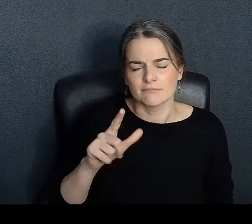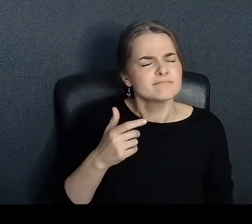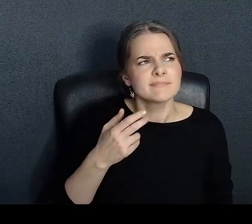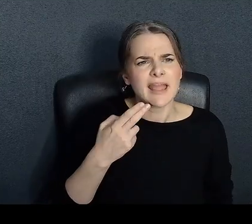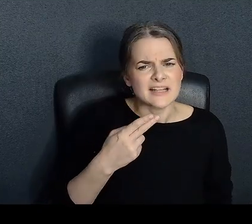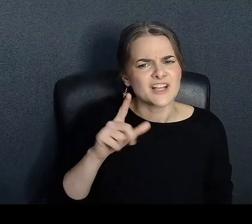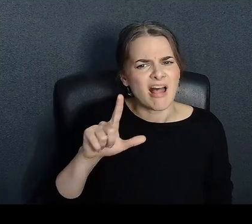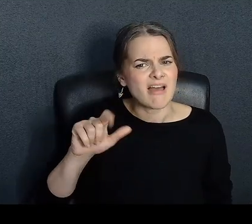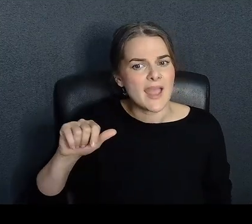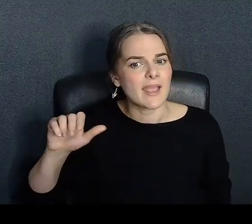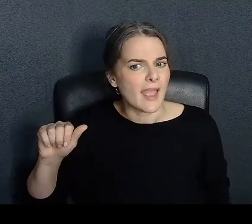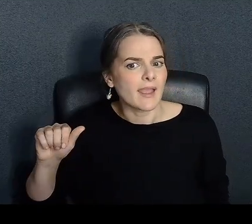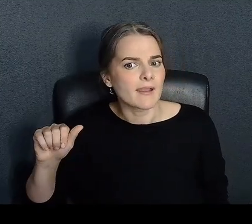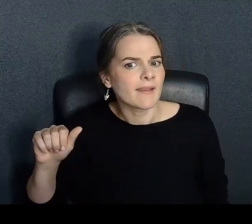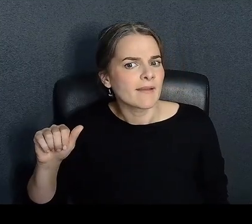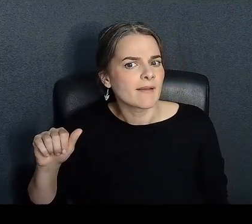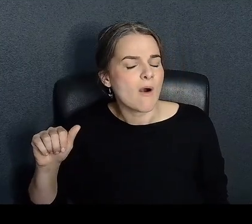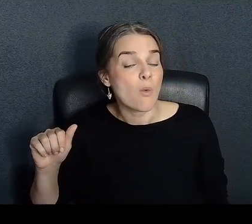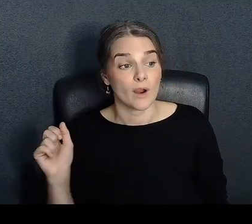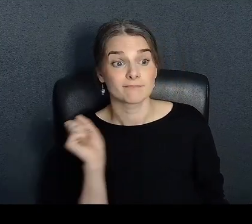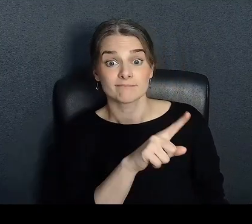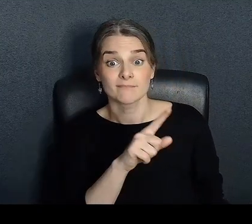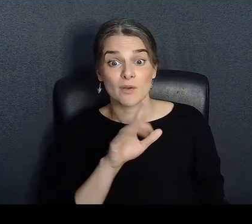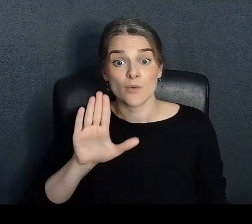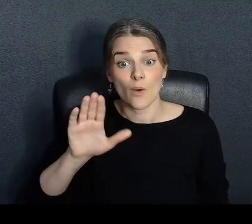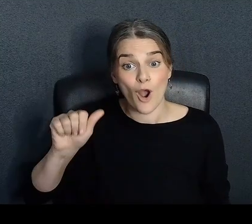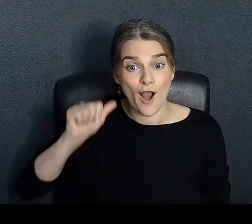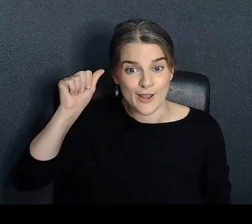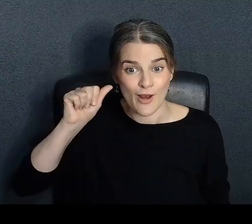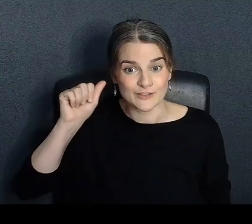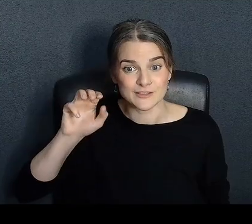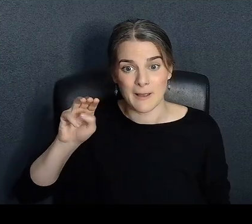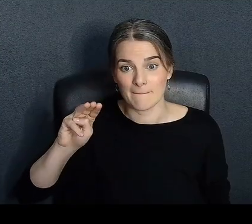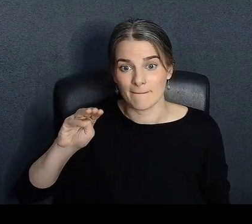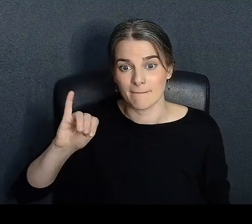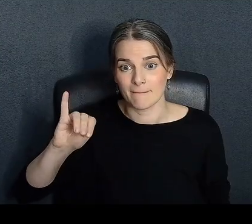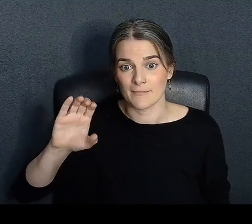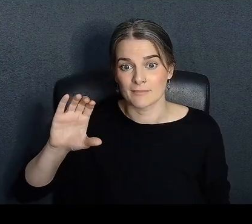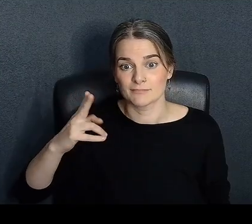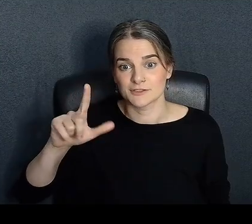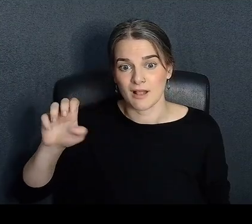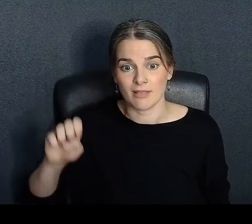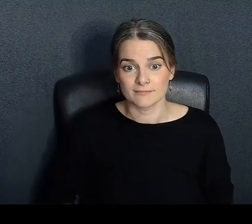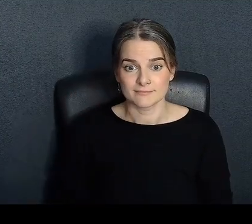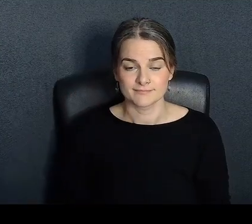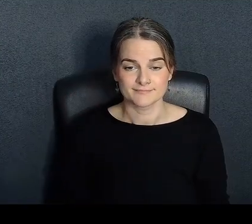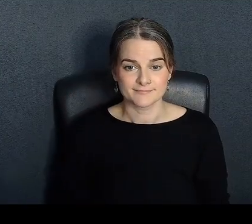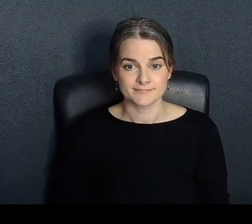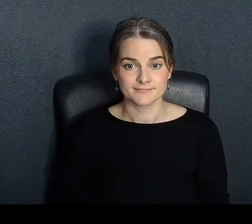your audiologist, Michelle. Michelle said the law said not for under age 18,